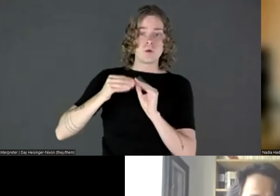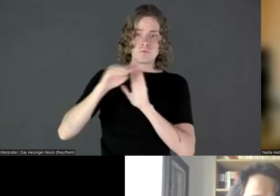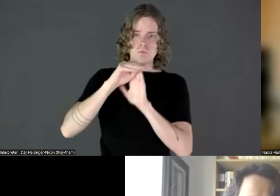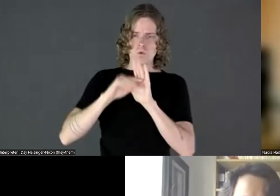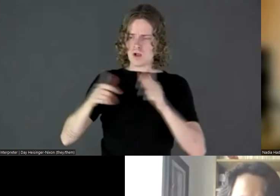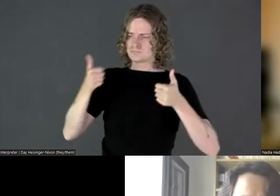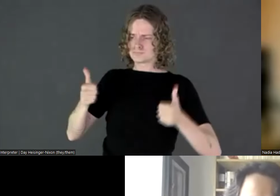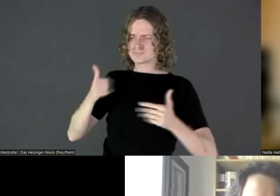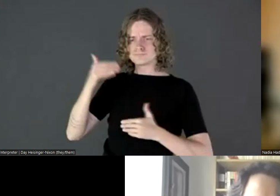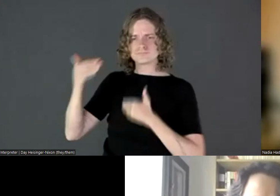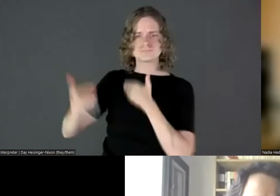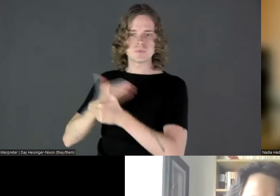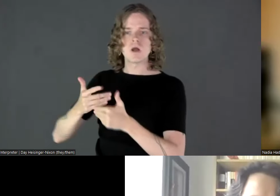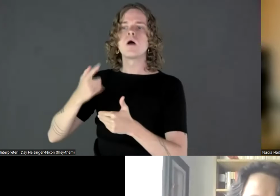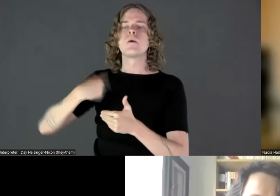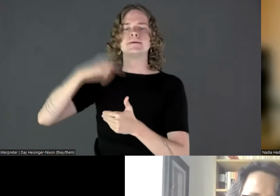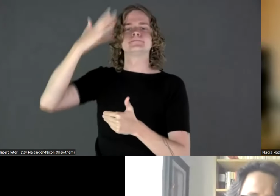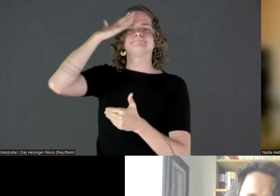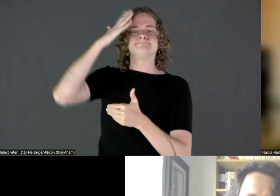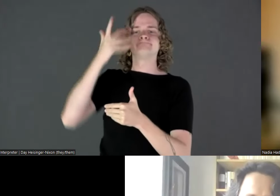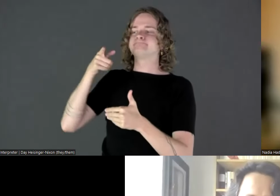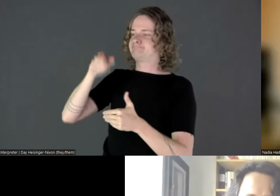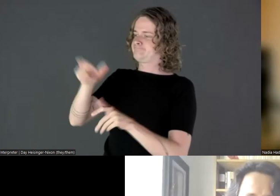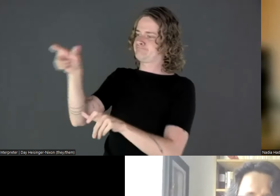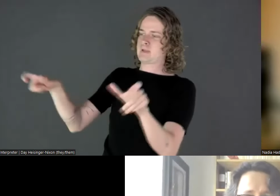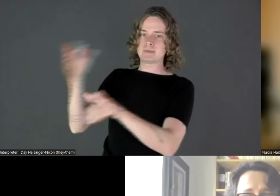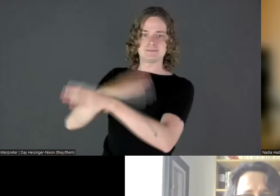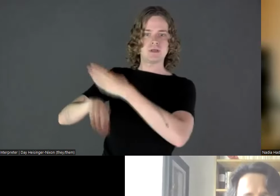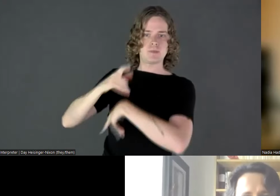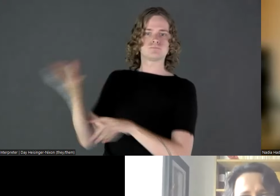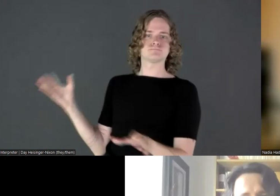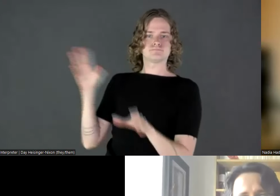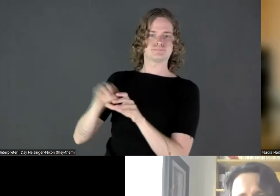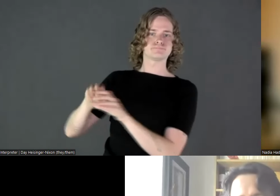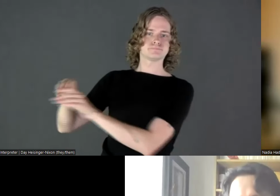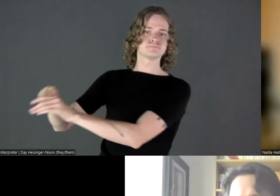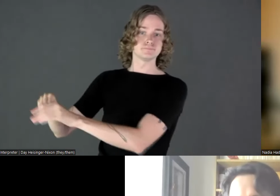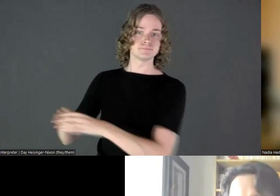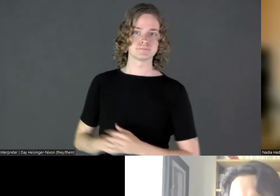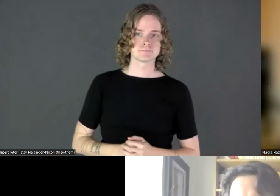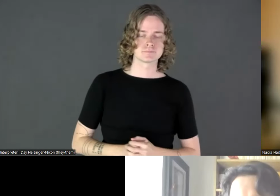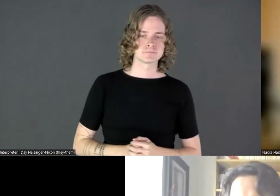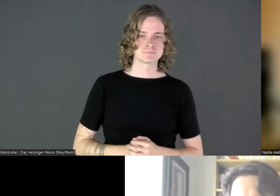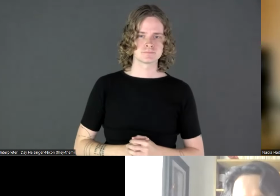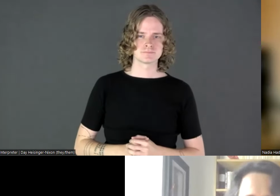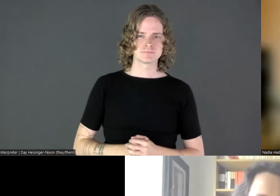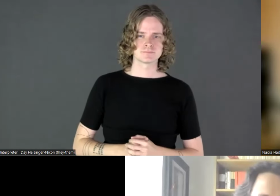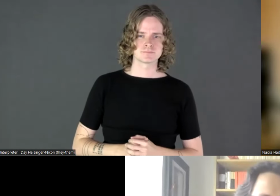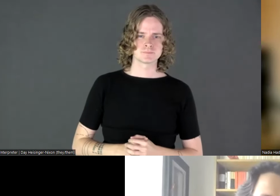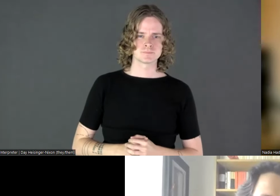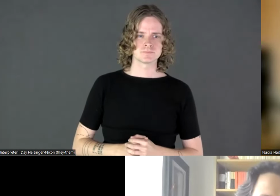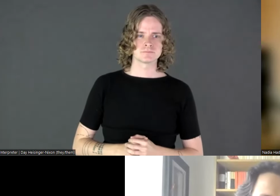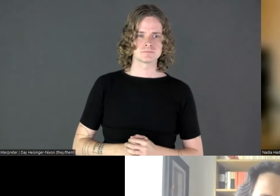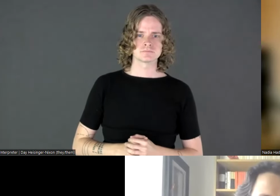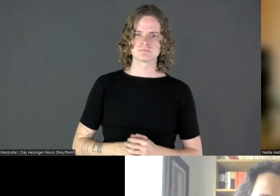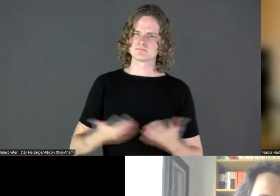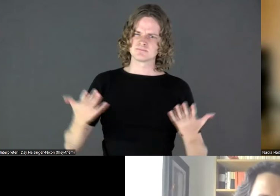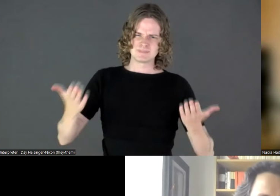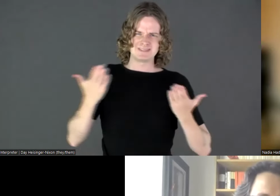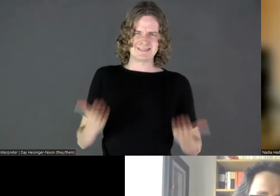is the purpose of this session is really to look at what additional resources and tools are needed